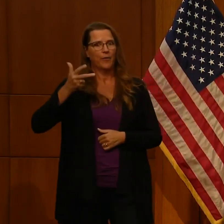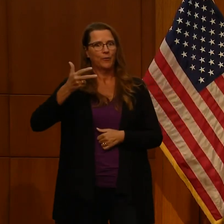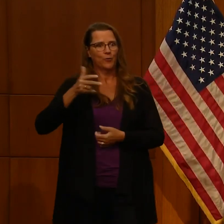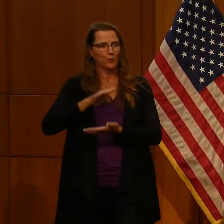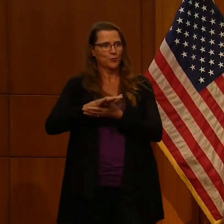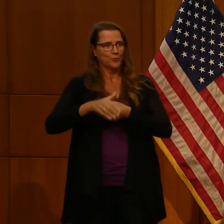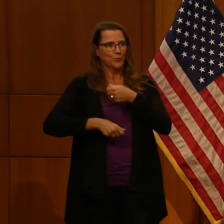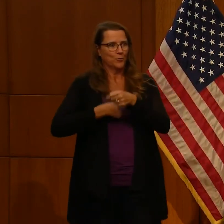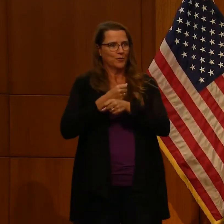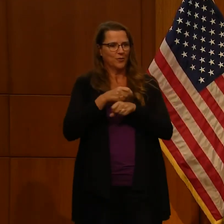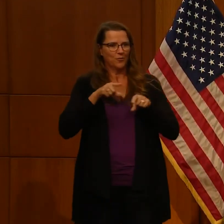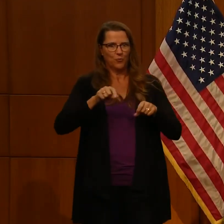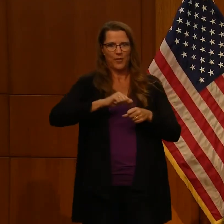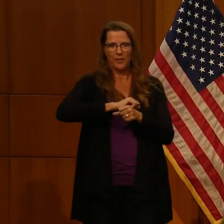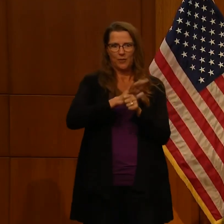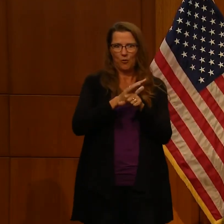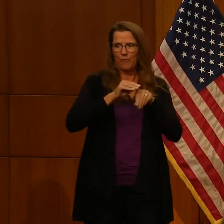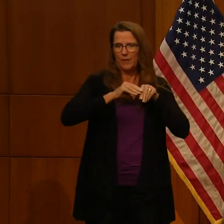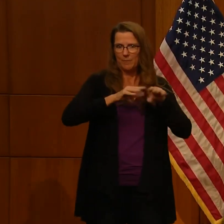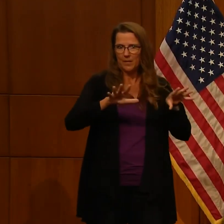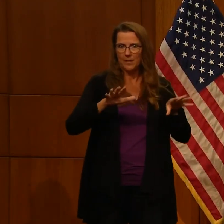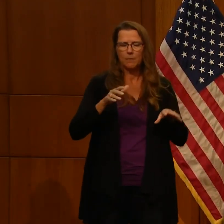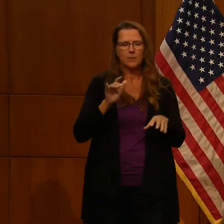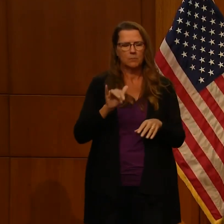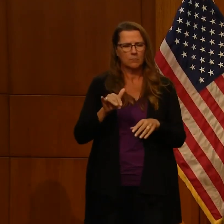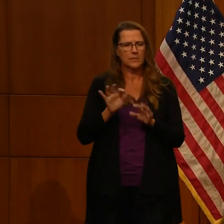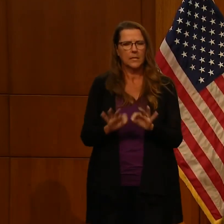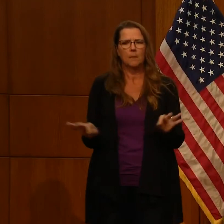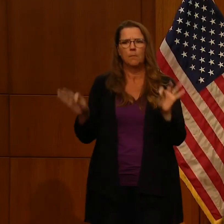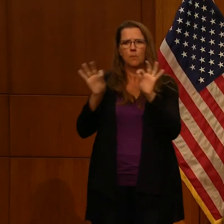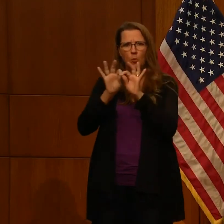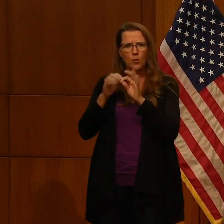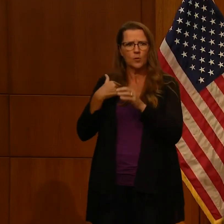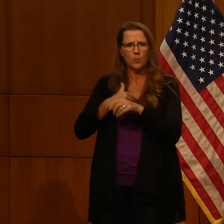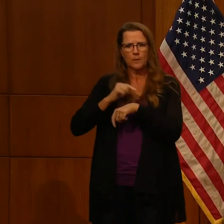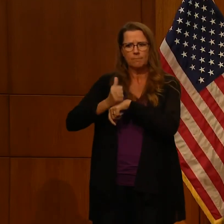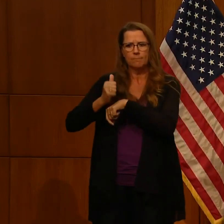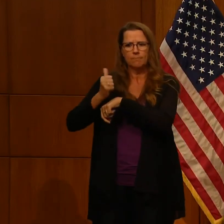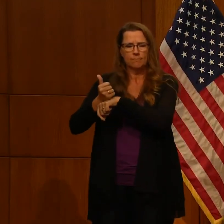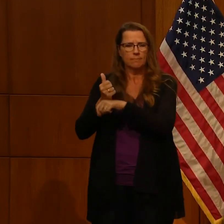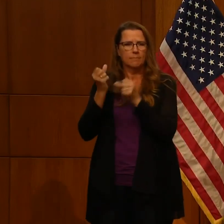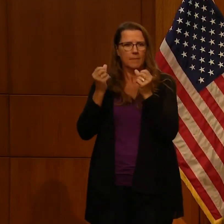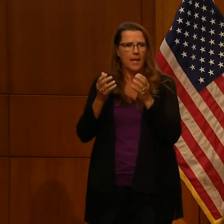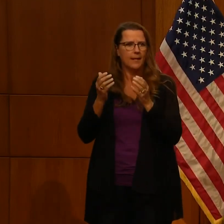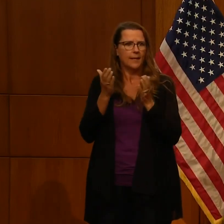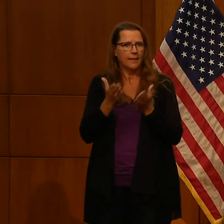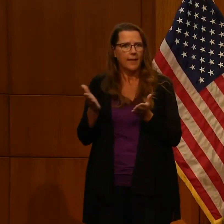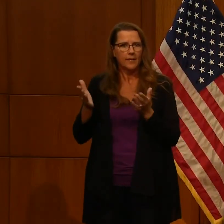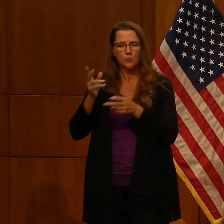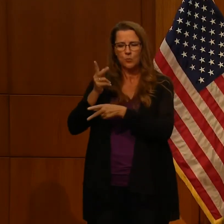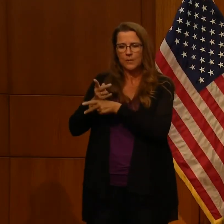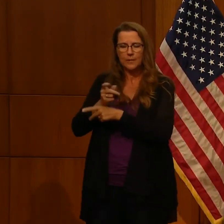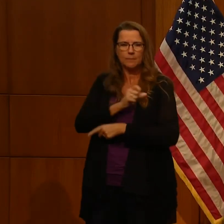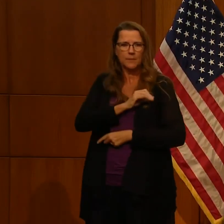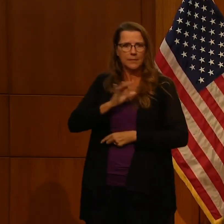AS WE ARE ENTERING THE THIRD YEAR IN A THIRD SCHOOL YEAR IN THE PANDEMIC. IT'S VERY IMPORTANT THAT WE PUT ALL THE